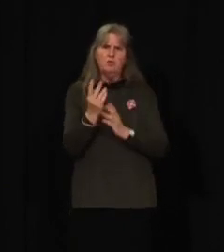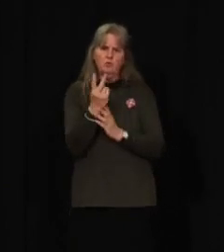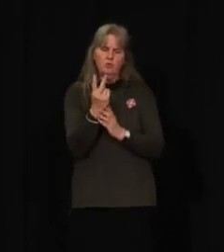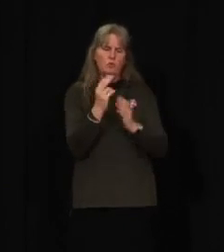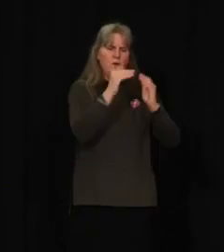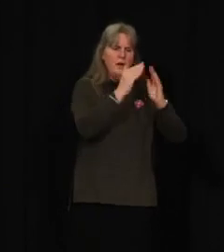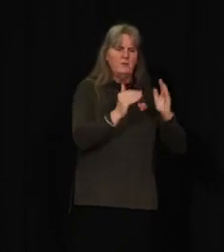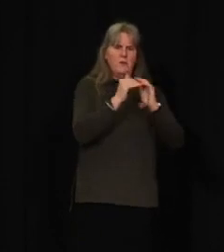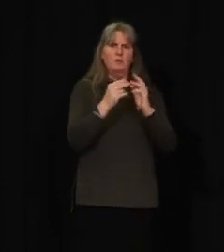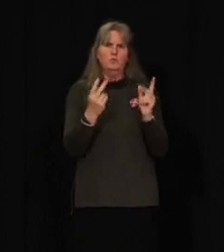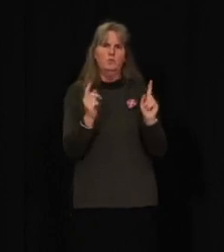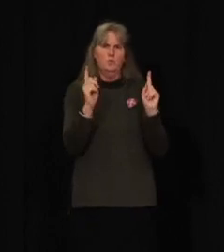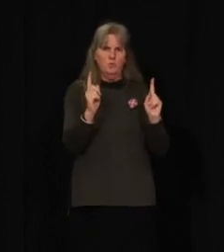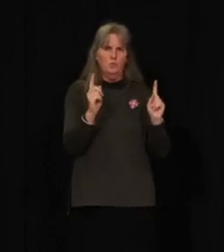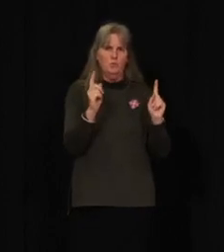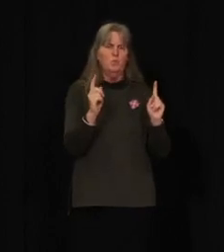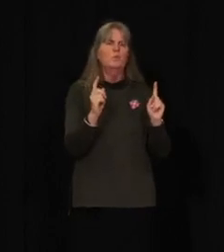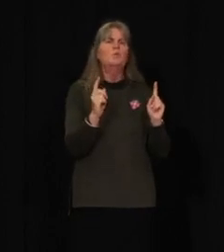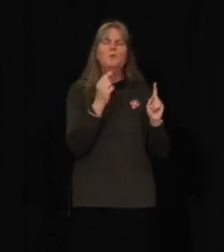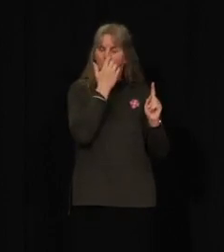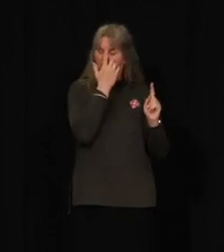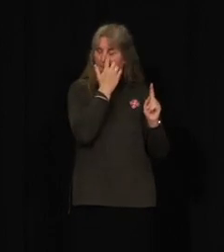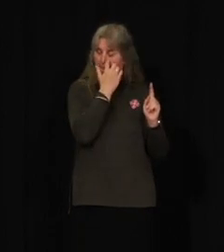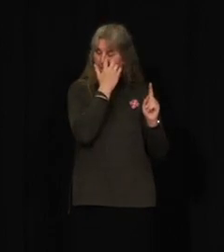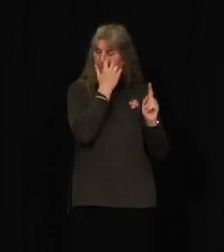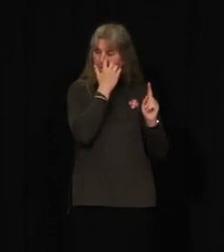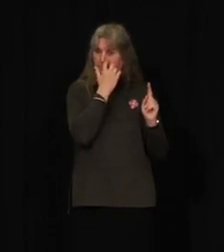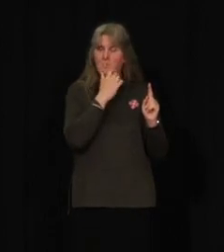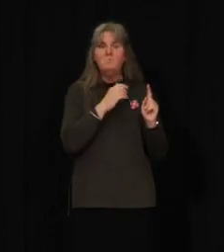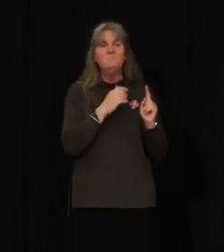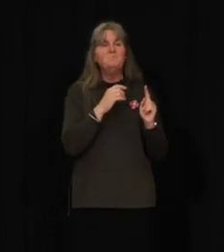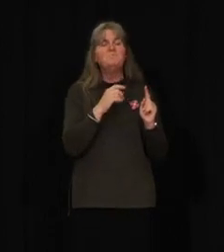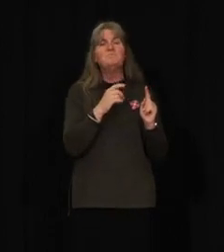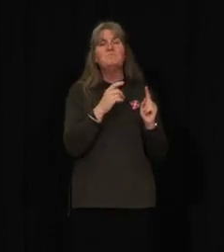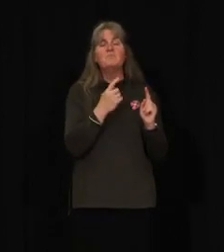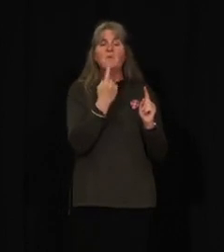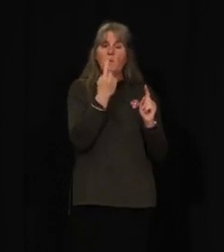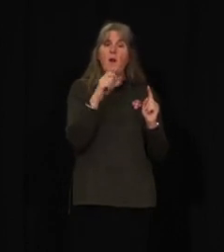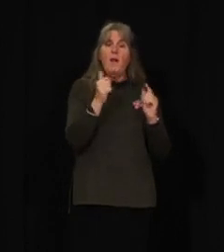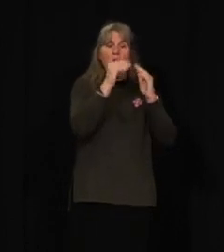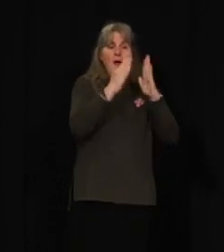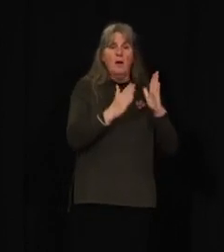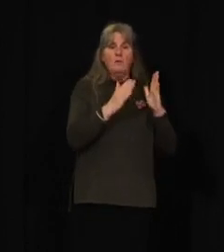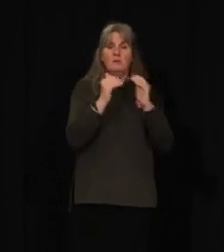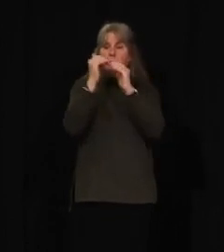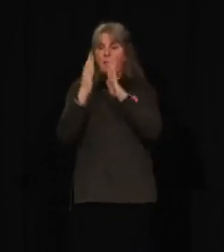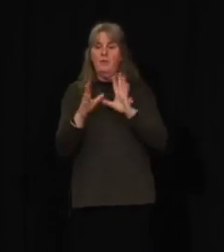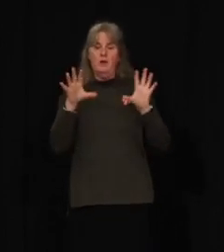guidelines now allow you to find one other household to spend